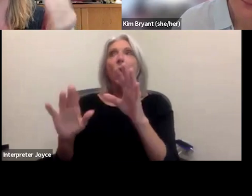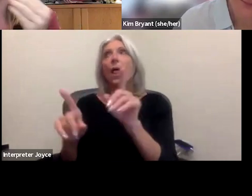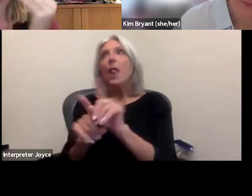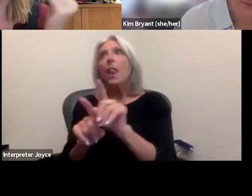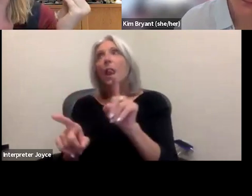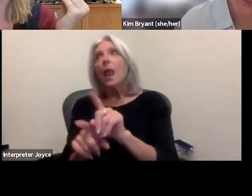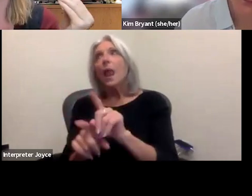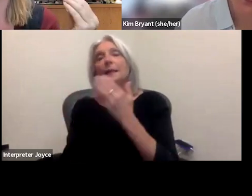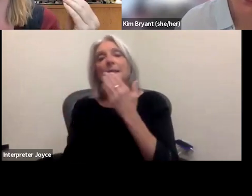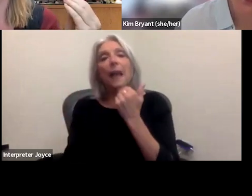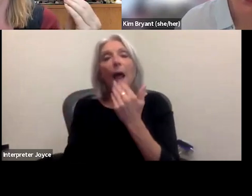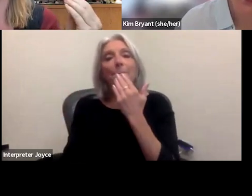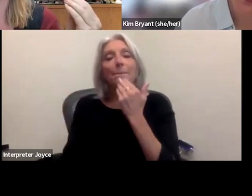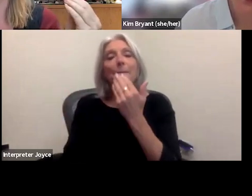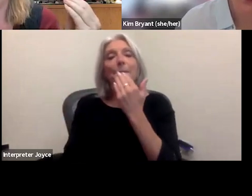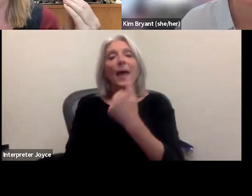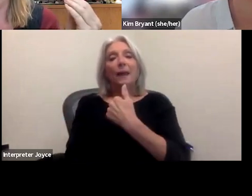that don't have a voice readout.